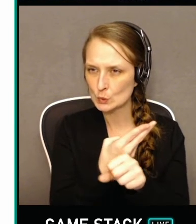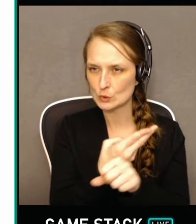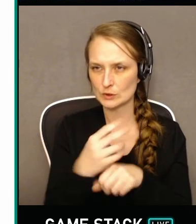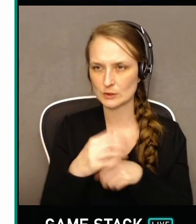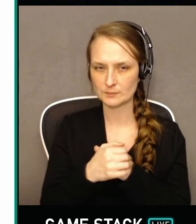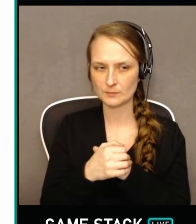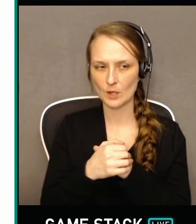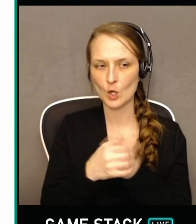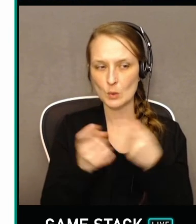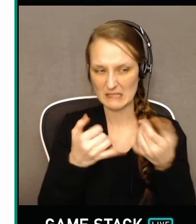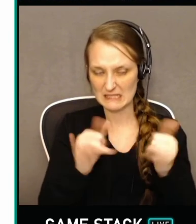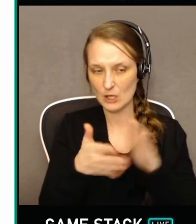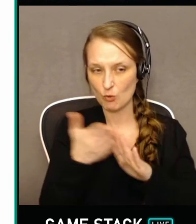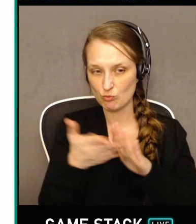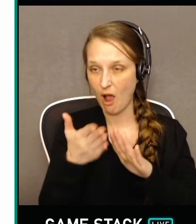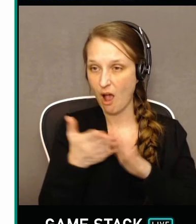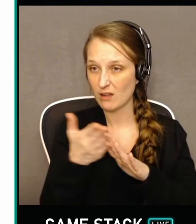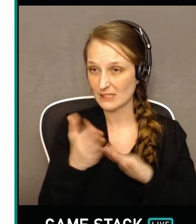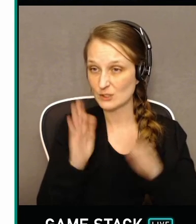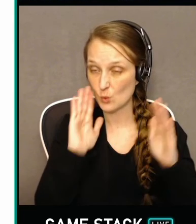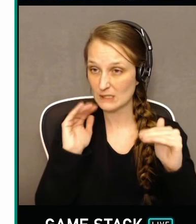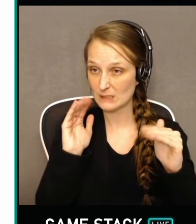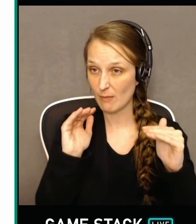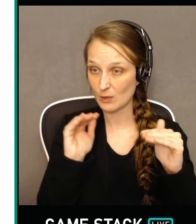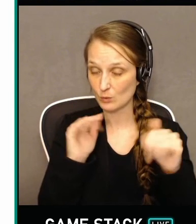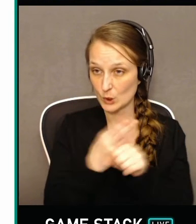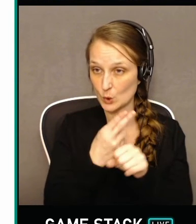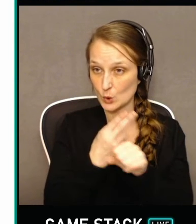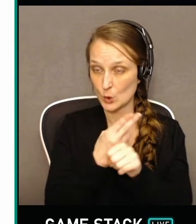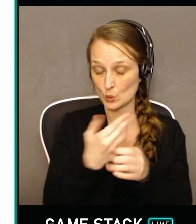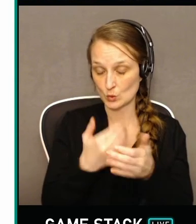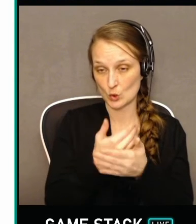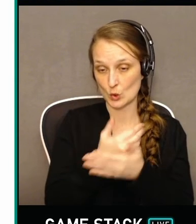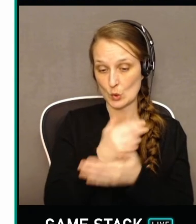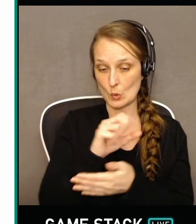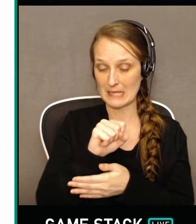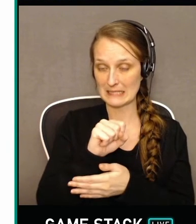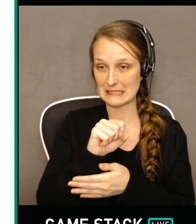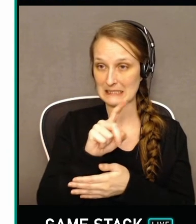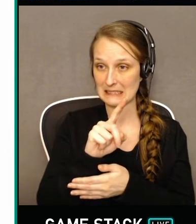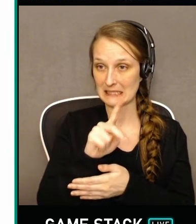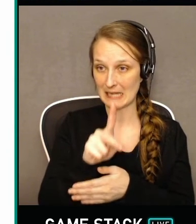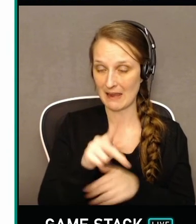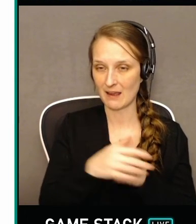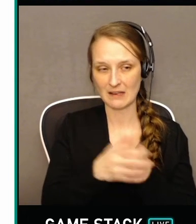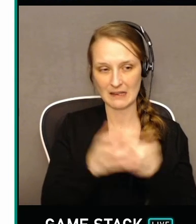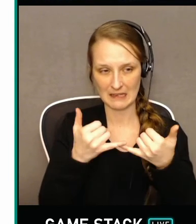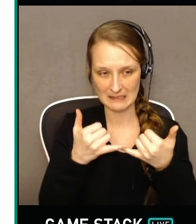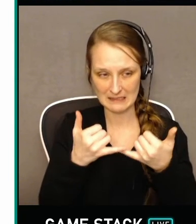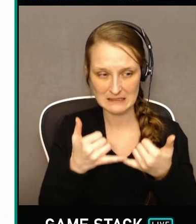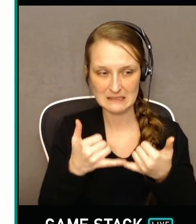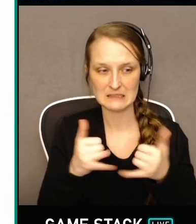still runs as expected even when you use our new Agility SDKs. It's still good practice to query check feature support